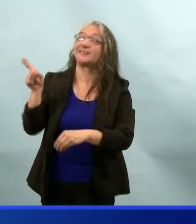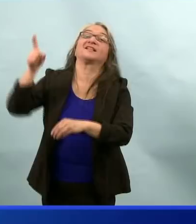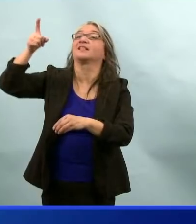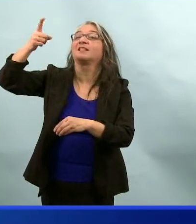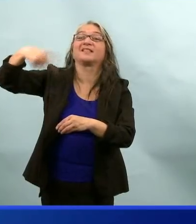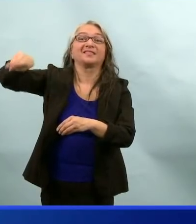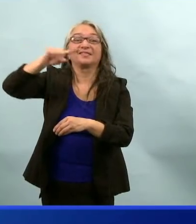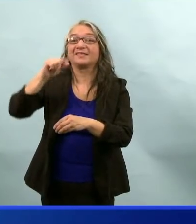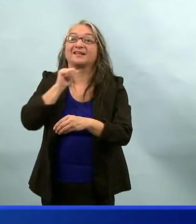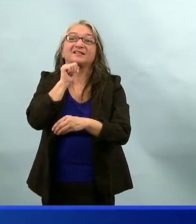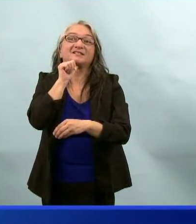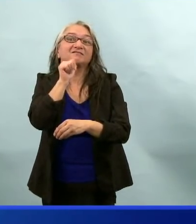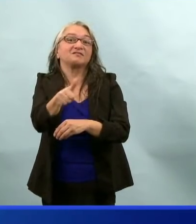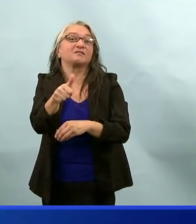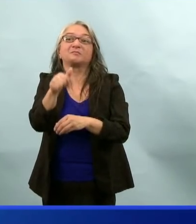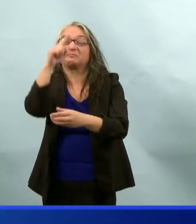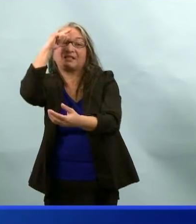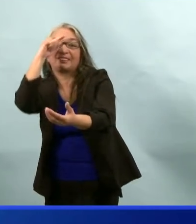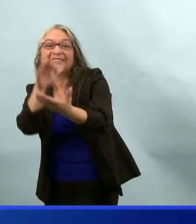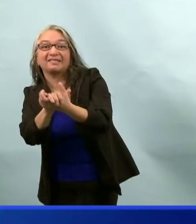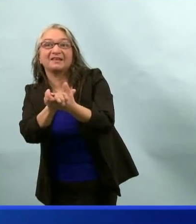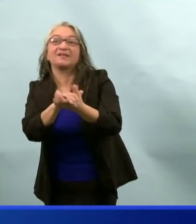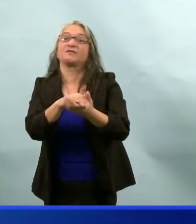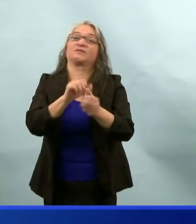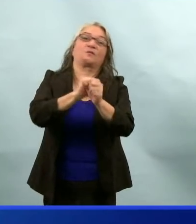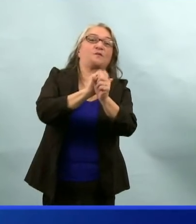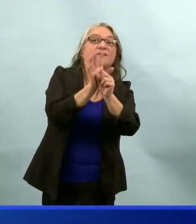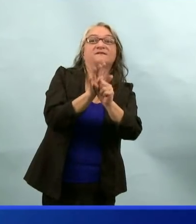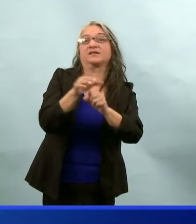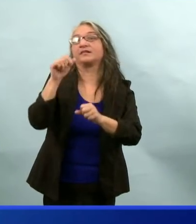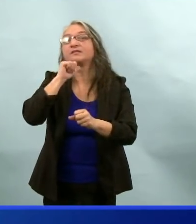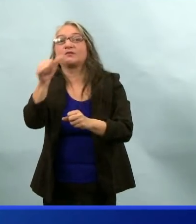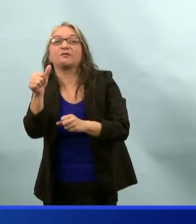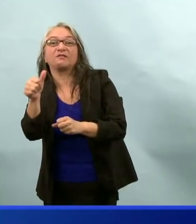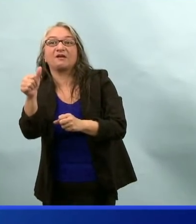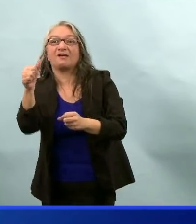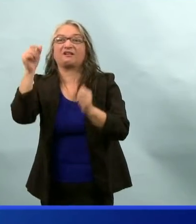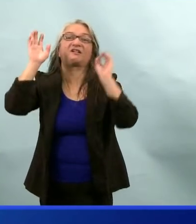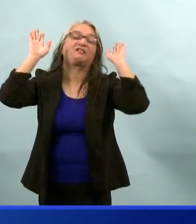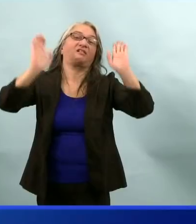covet and those are real challenges that we face it's not just our jurisdiction in manitoba other